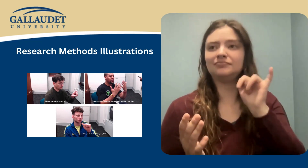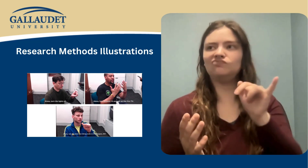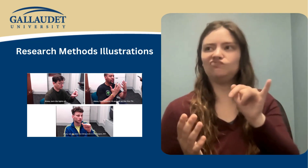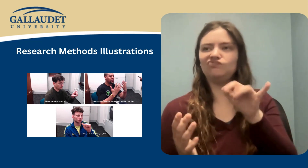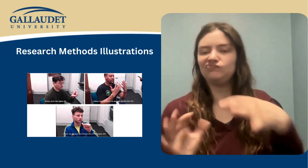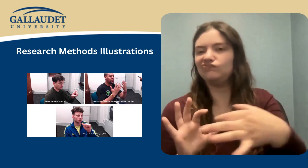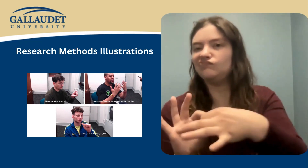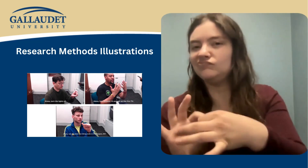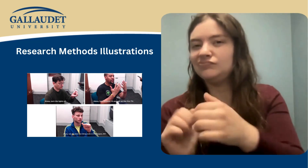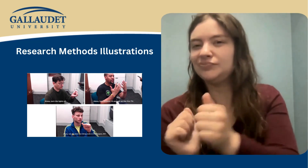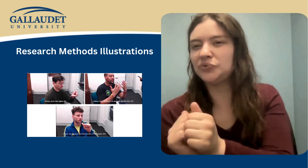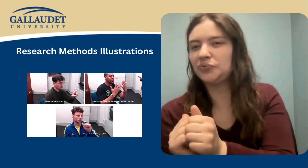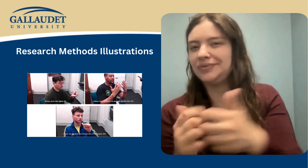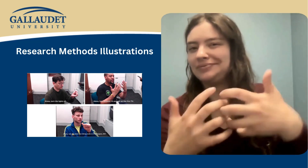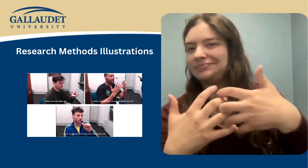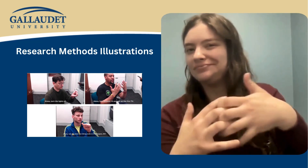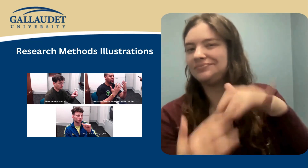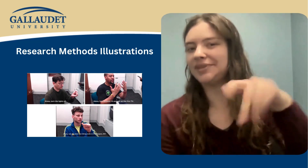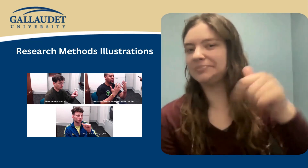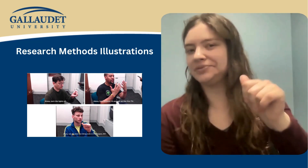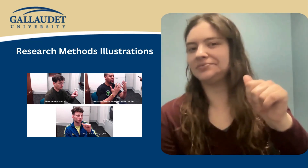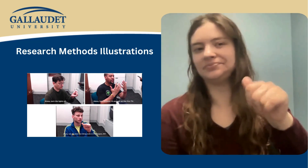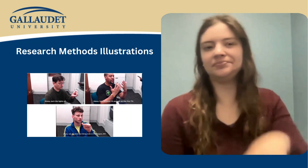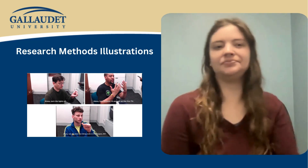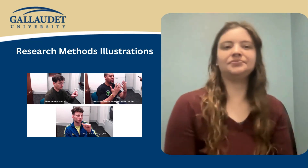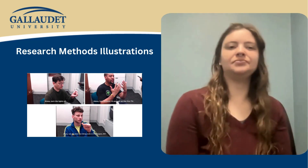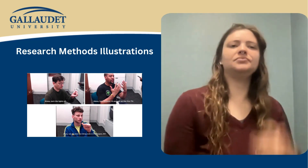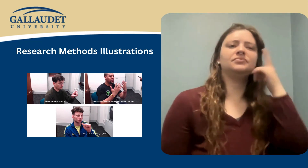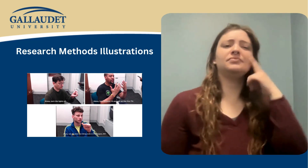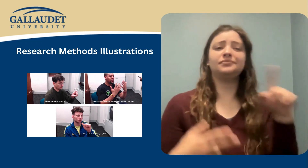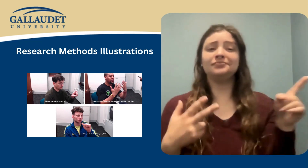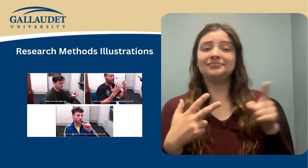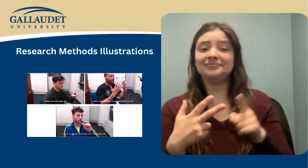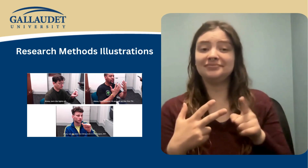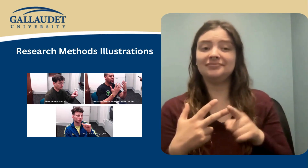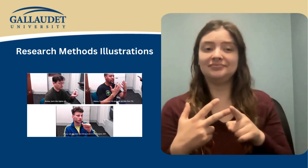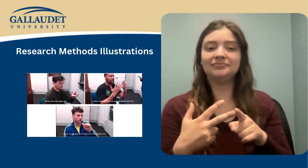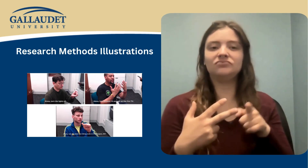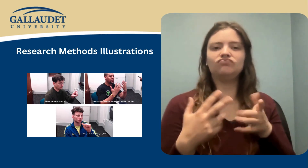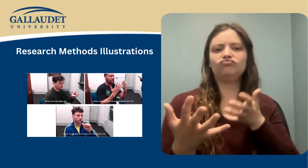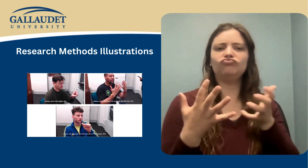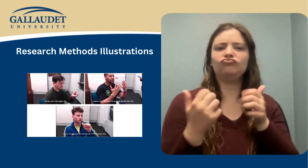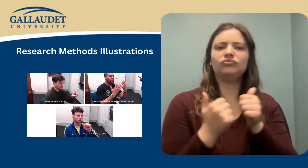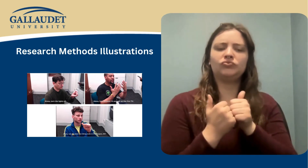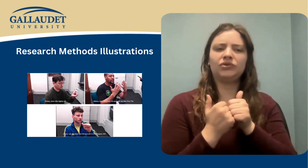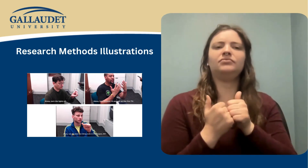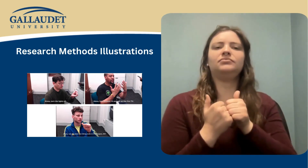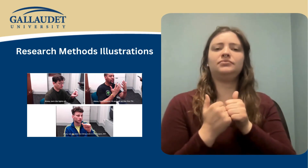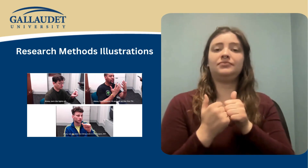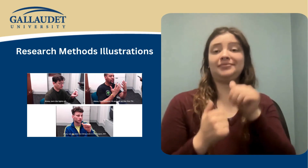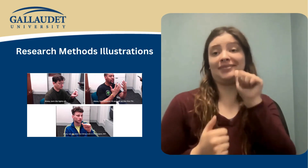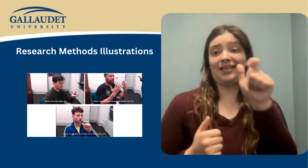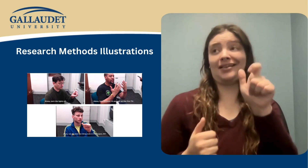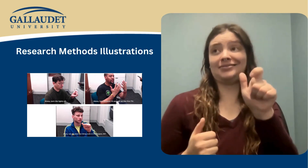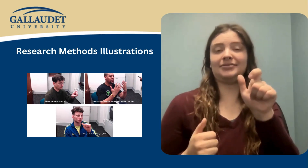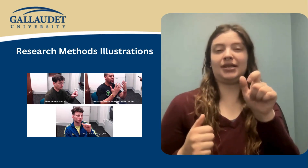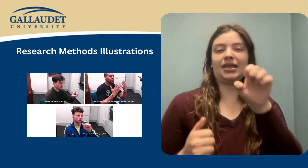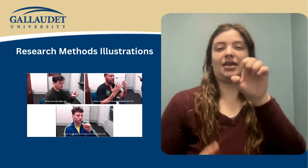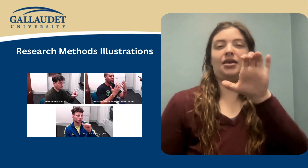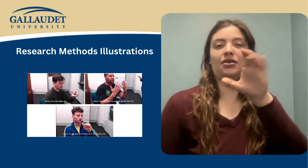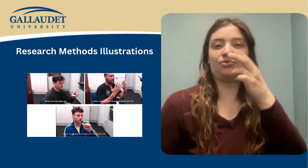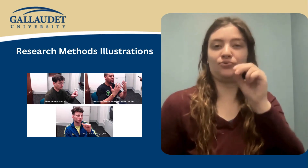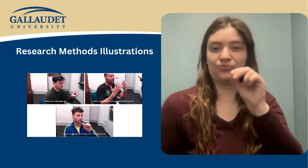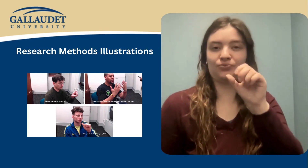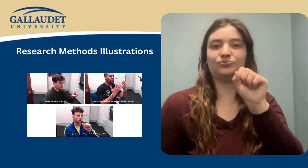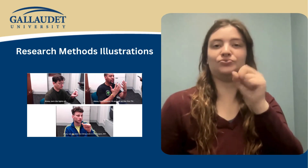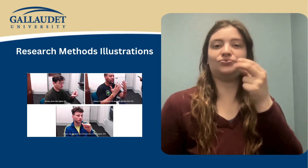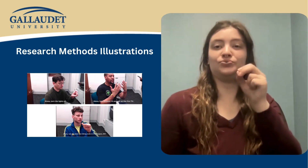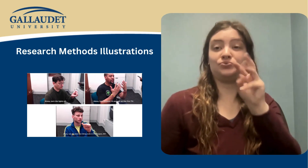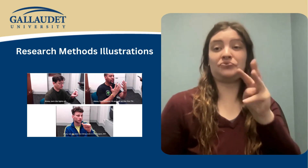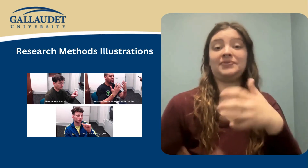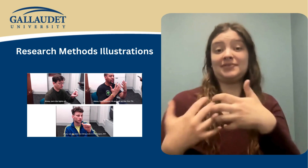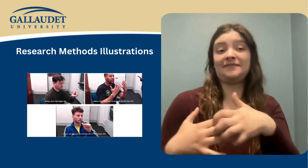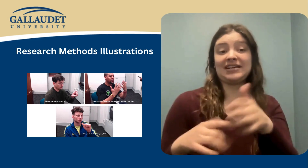the Echo Show's touchscreen using preset icons representing the task list items.